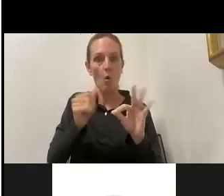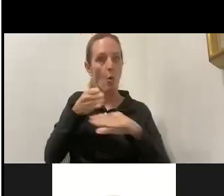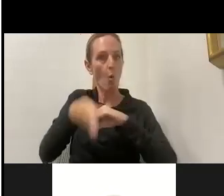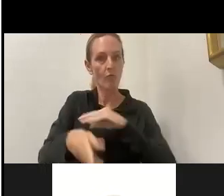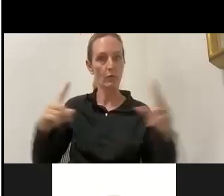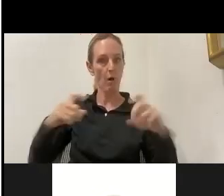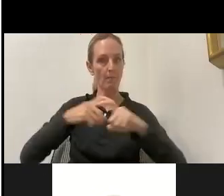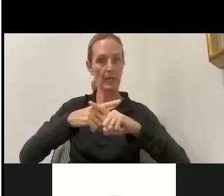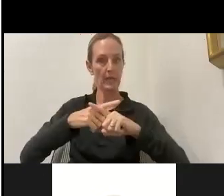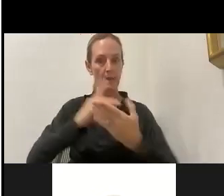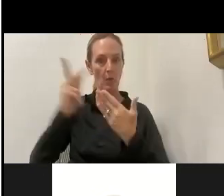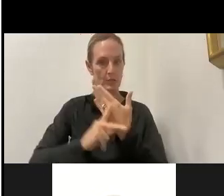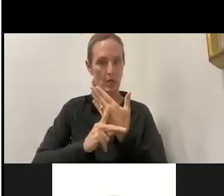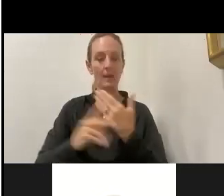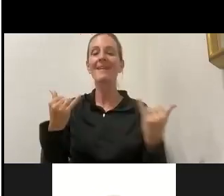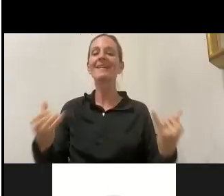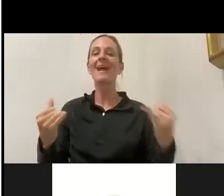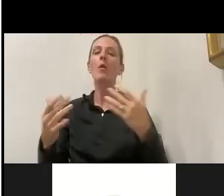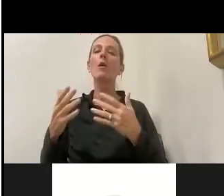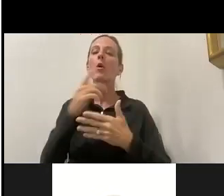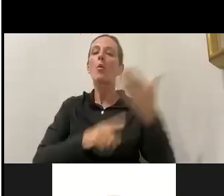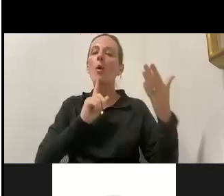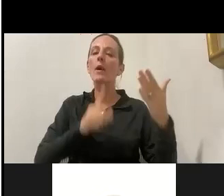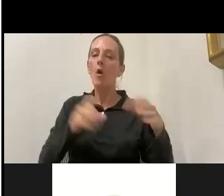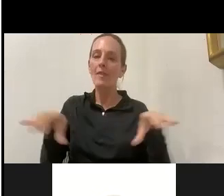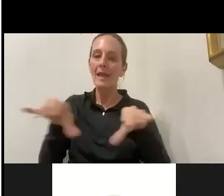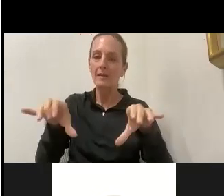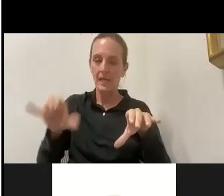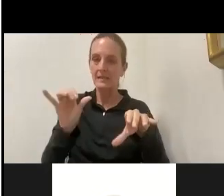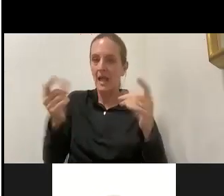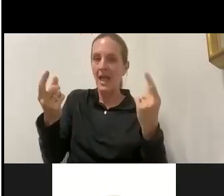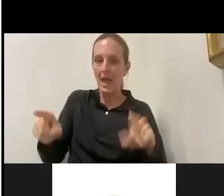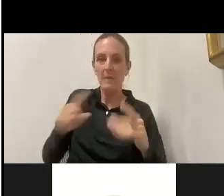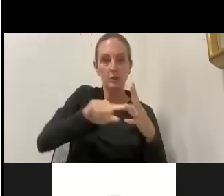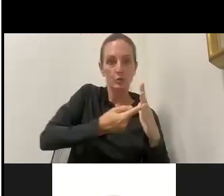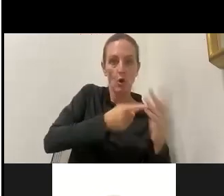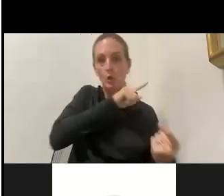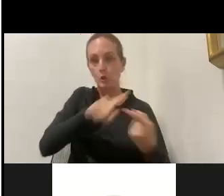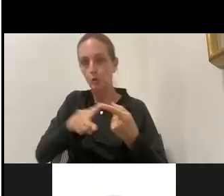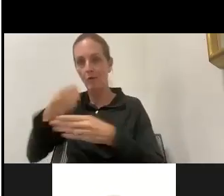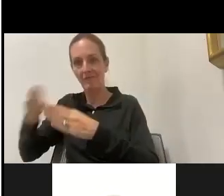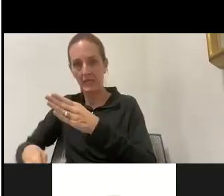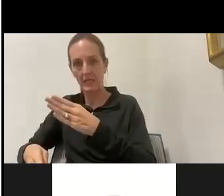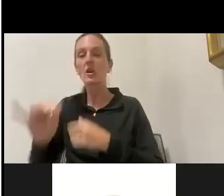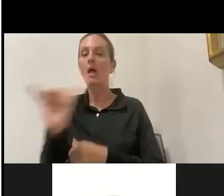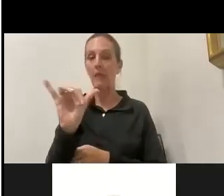What are the activities that will take place from start to finish? So a, I will hire this person, b